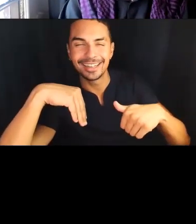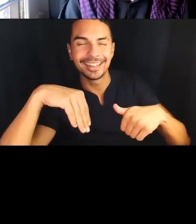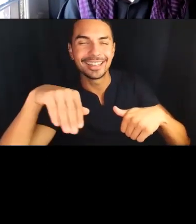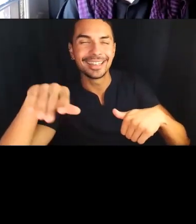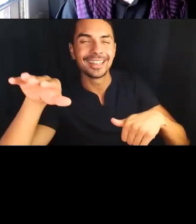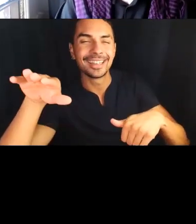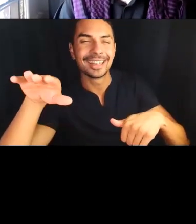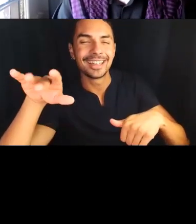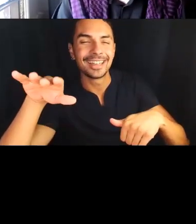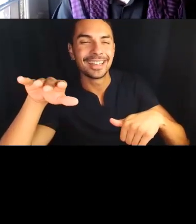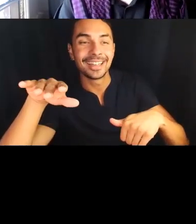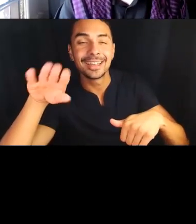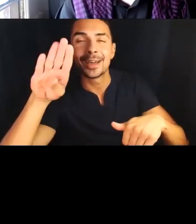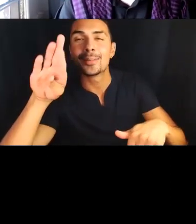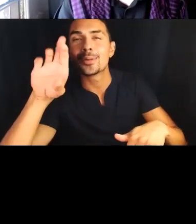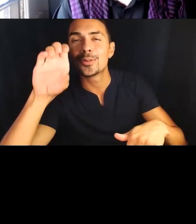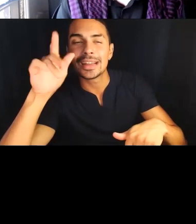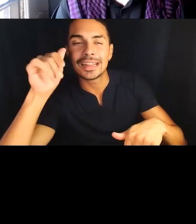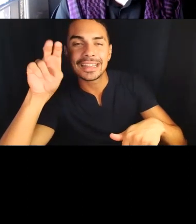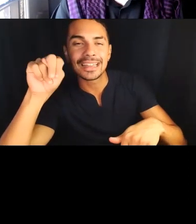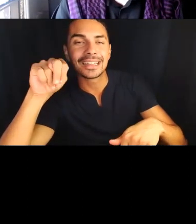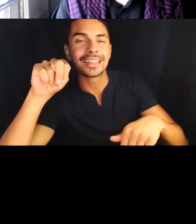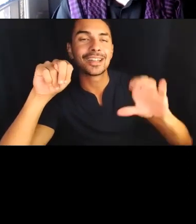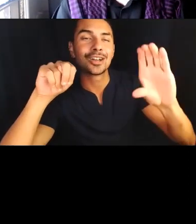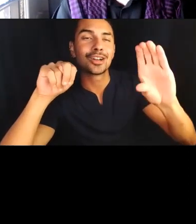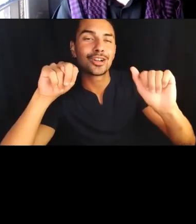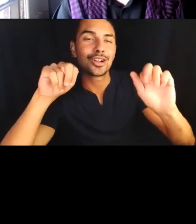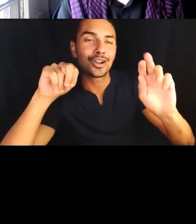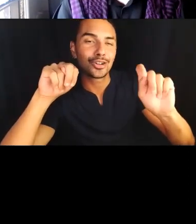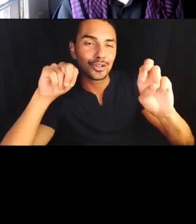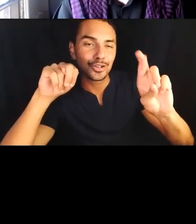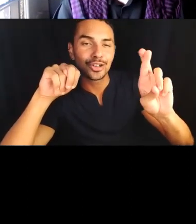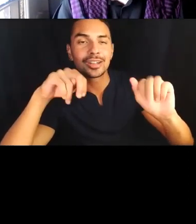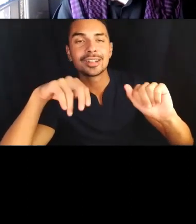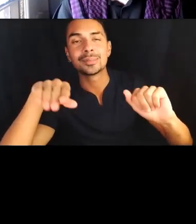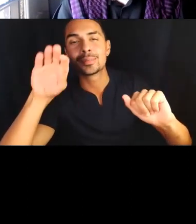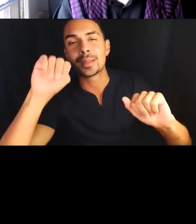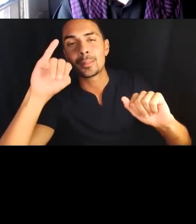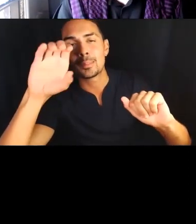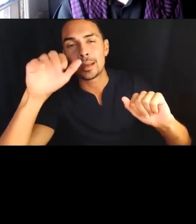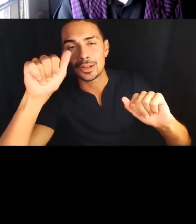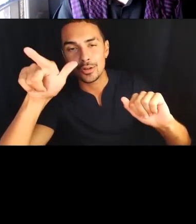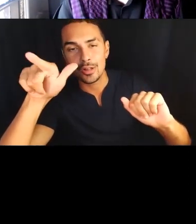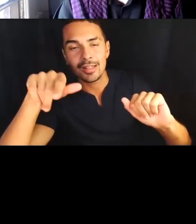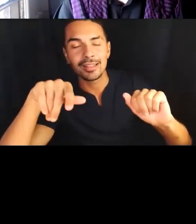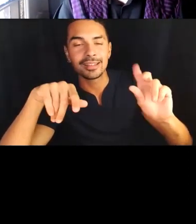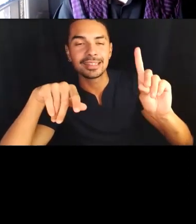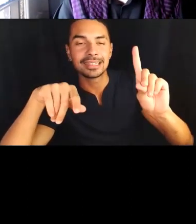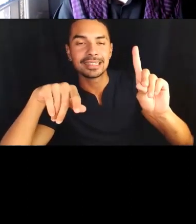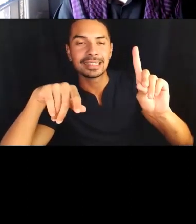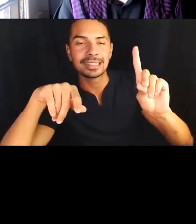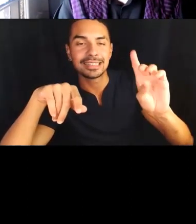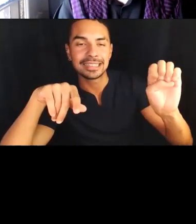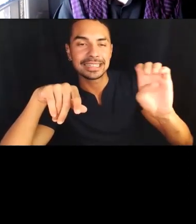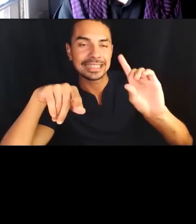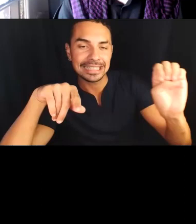Breckan Winters, Carter Brown, Michael Woodward, Dee Dee Waters,